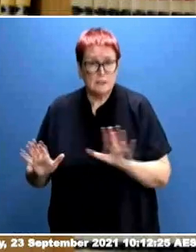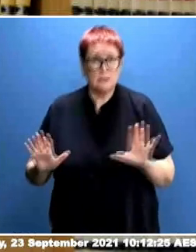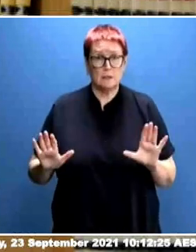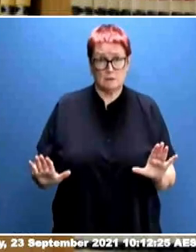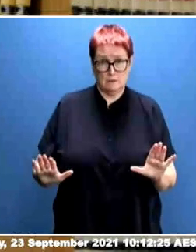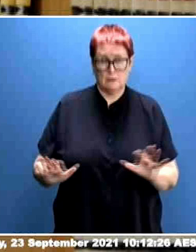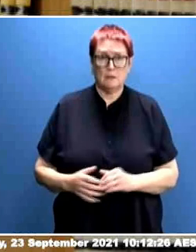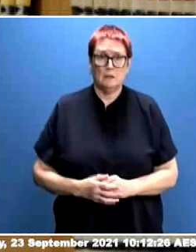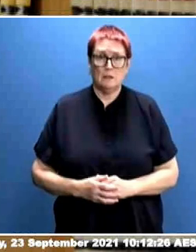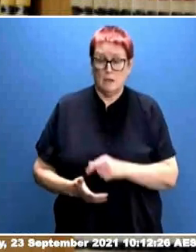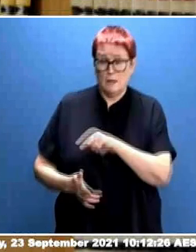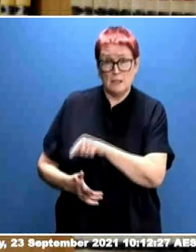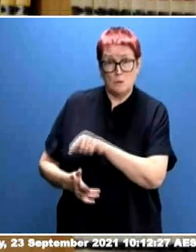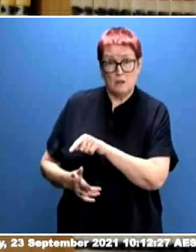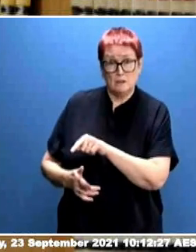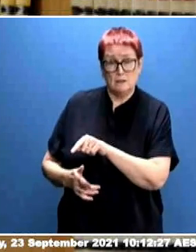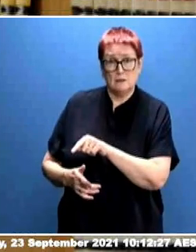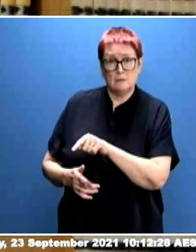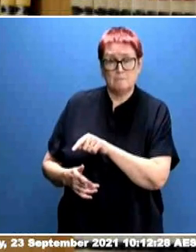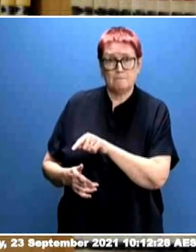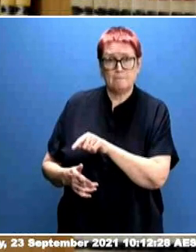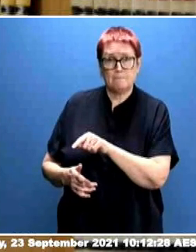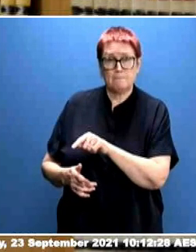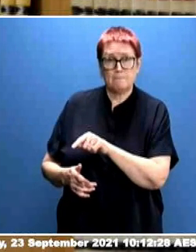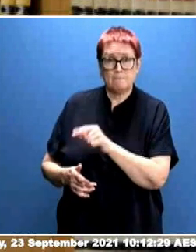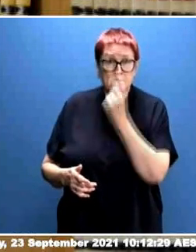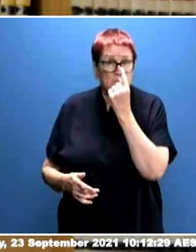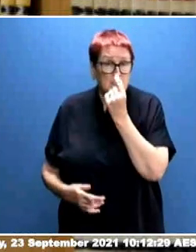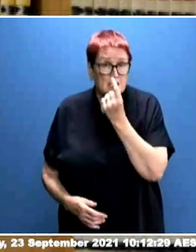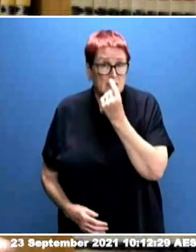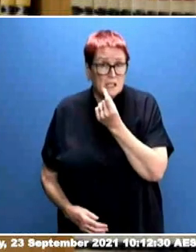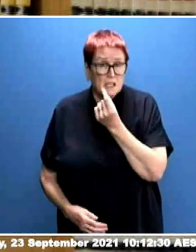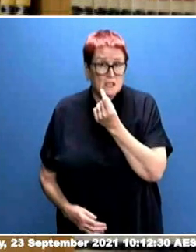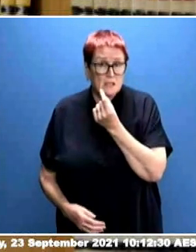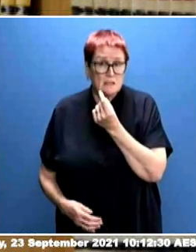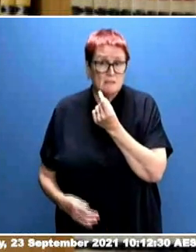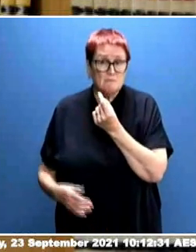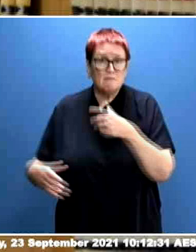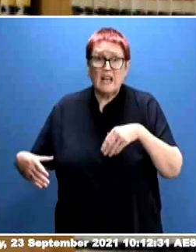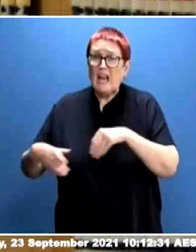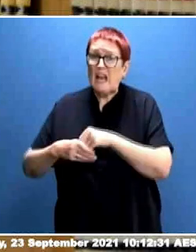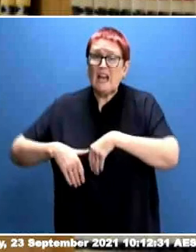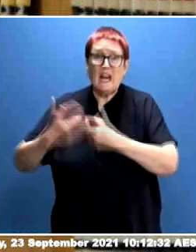that therapeutic care is something that can be a part of any model of Secure Care.